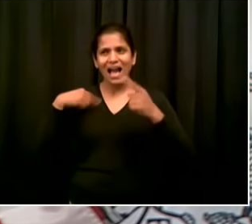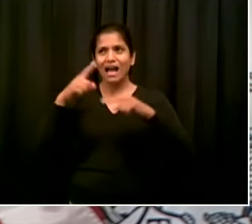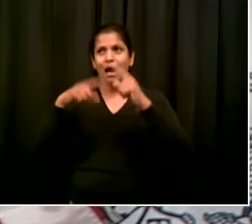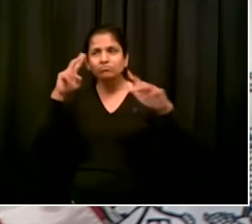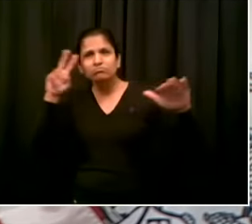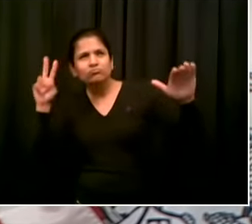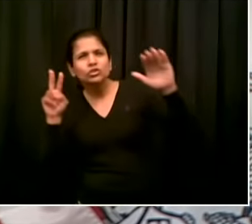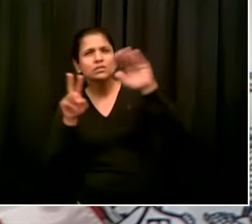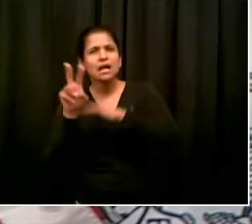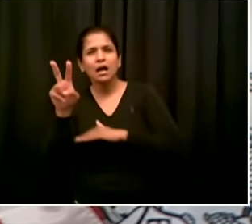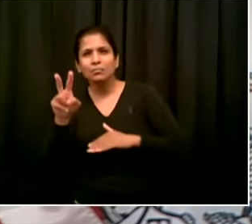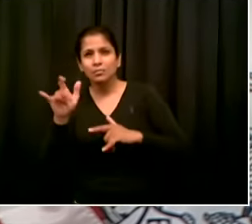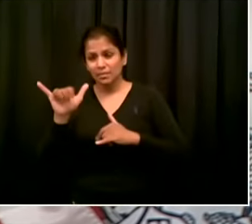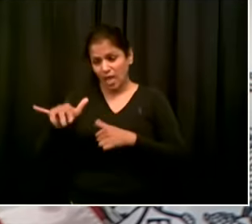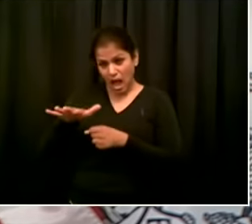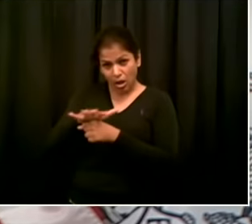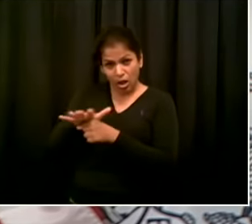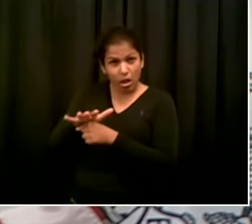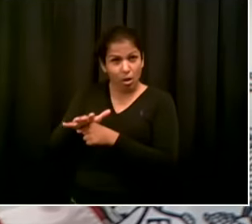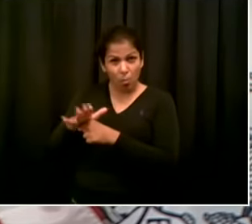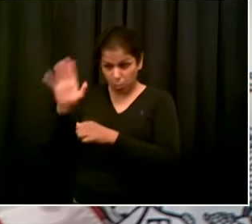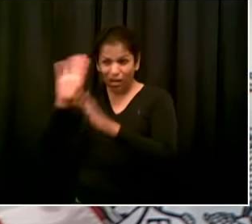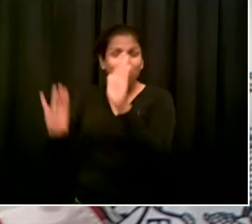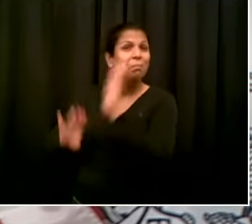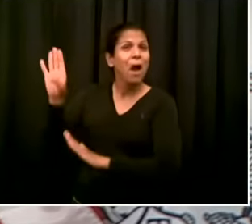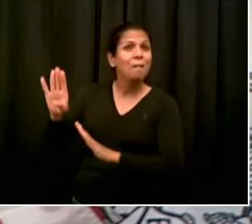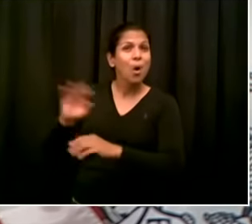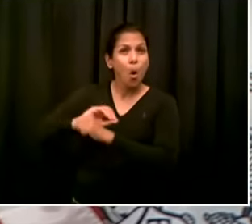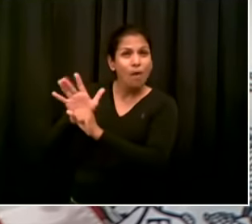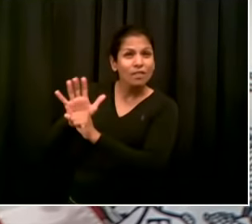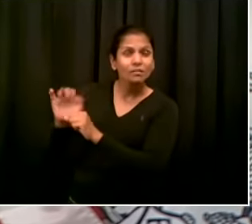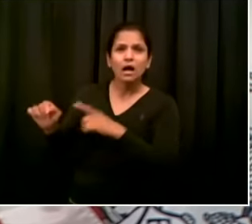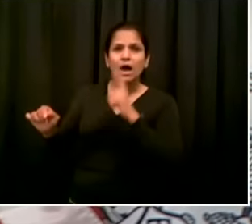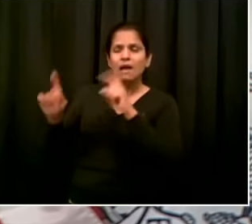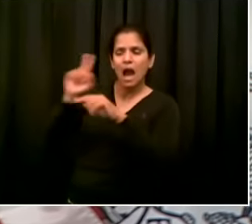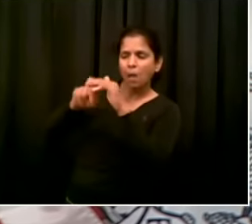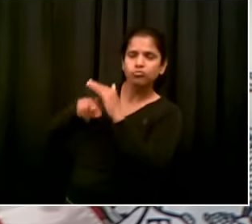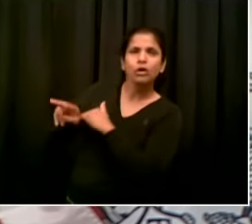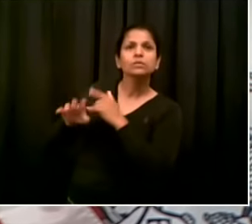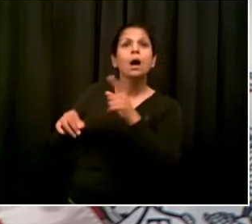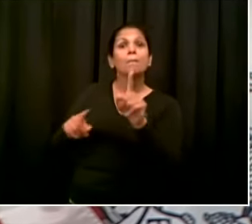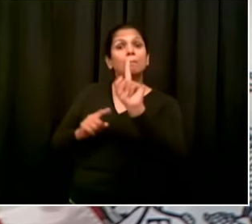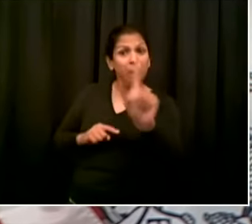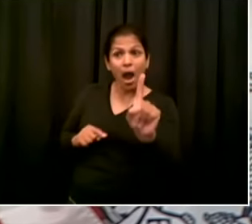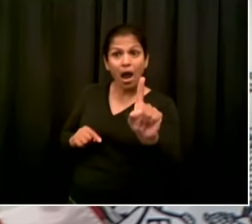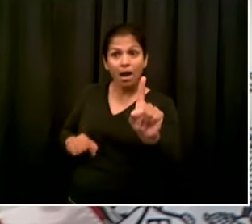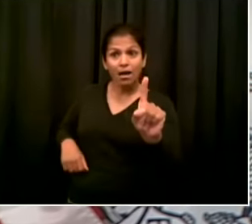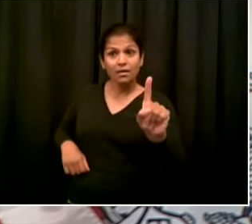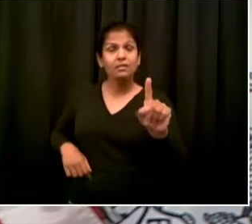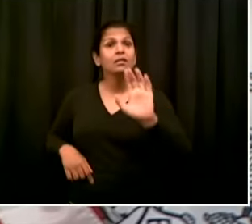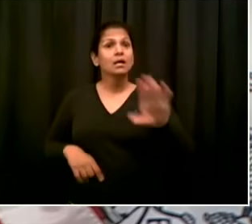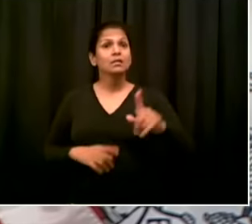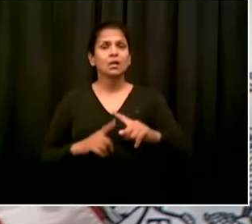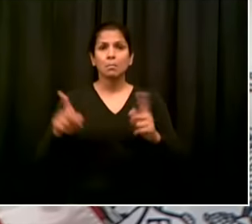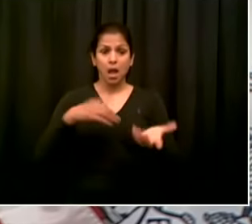AGAIN. ANNOUNCED FROM THE BEGINNING AND TALKED ABOUT CNSOITESNTLY. THESE PERCENT, SEVEN DAY ROLLING AVERAGE CITY WIDE.